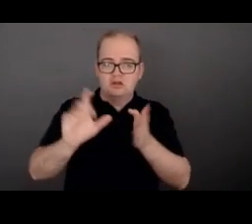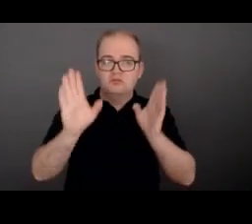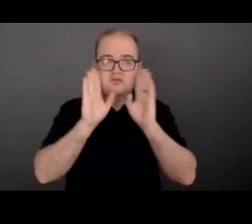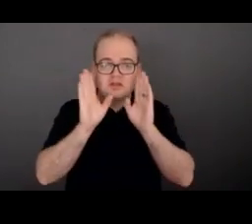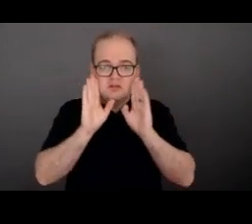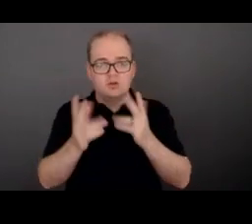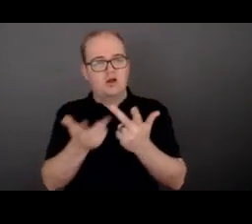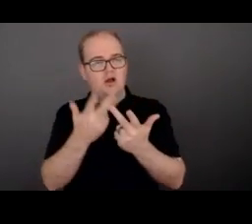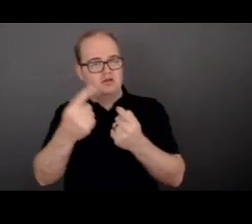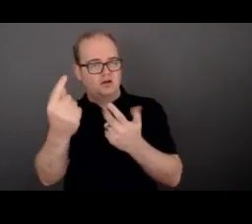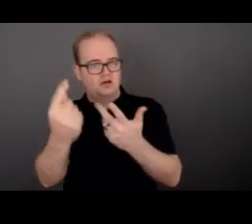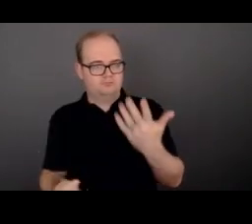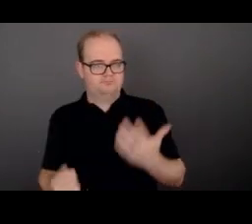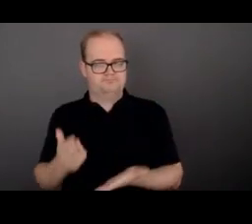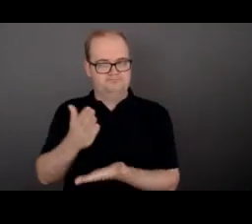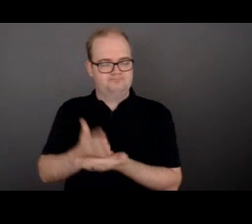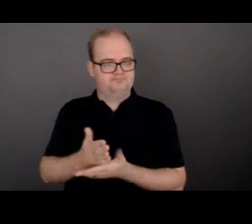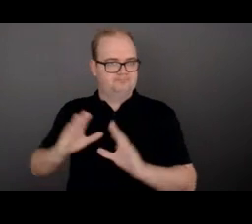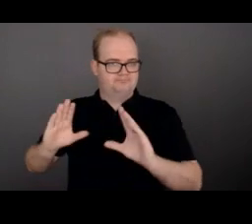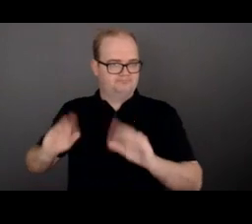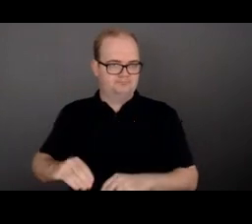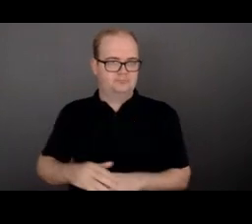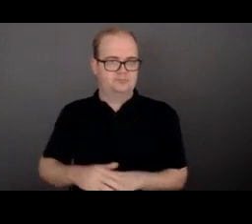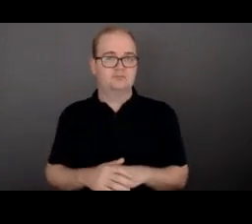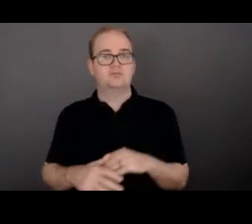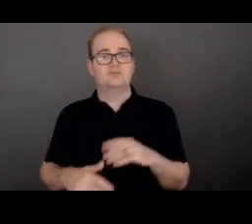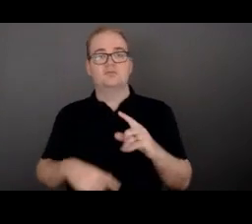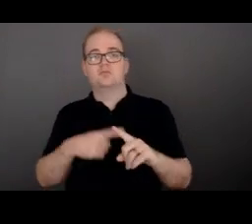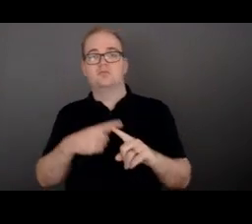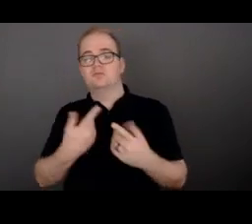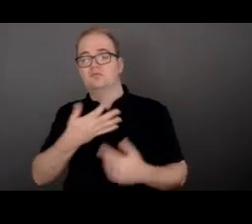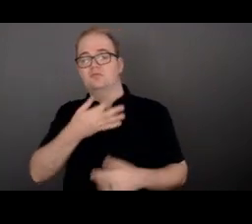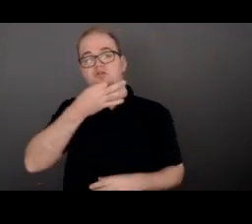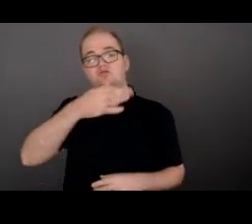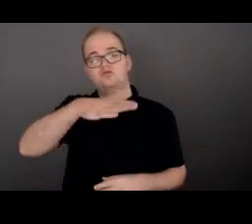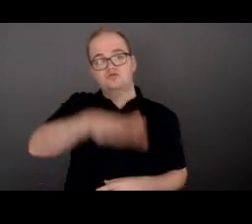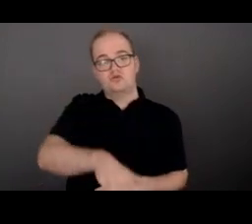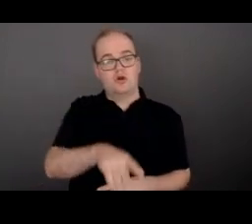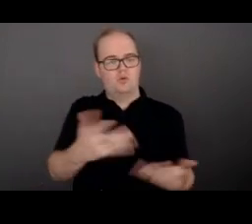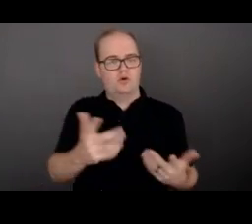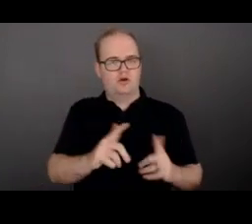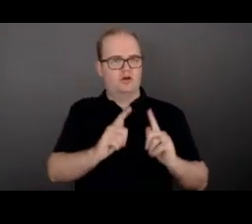Stopping them from attending any places associated with the child's school or daycare, stopping